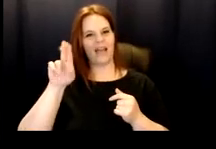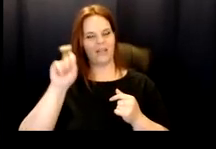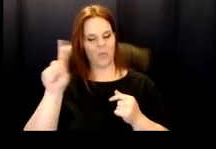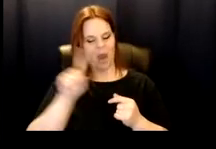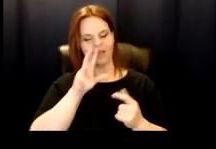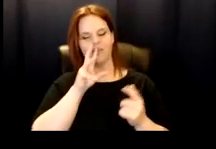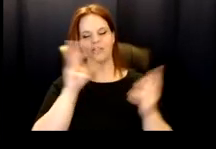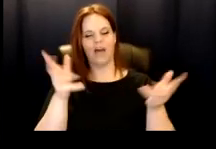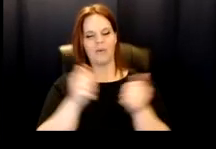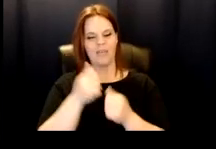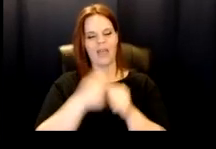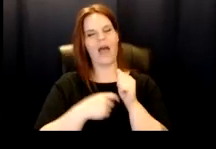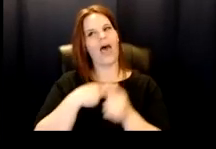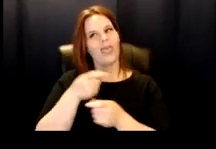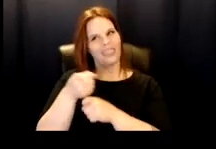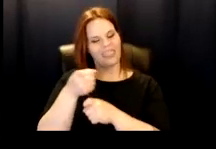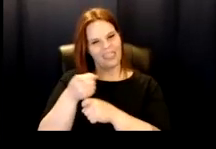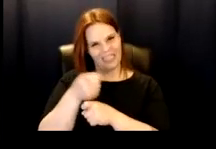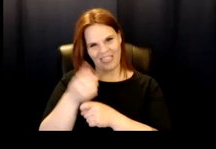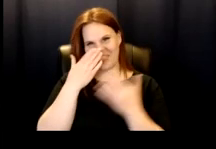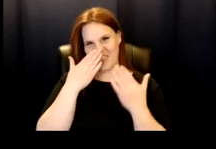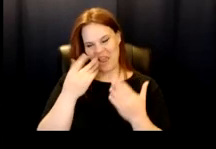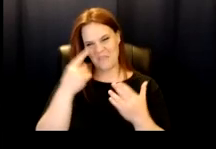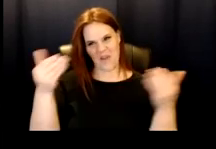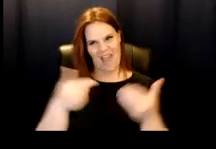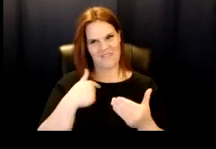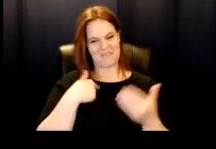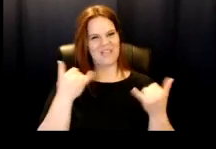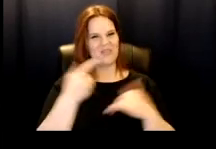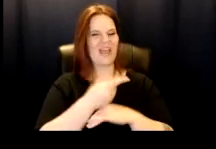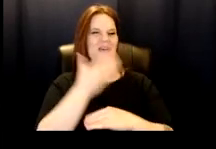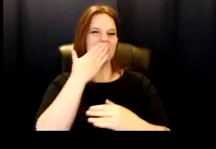having fun with you Kurt. Thanks for having me today and good afternoon it's afternoon